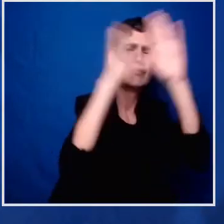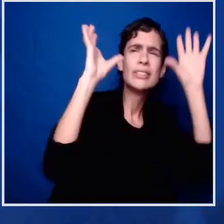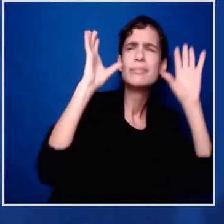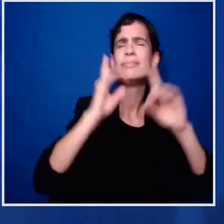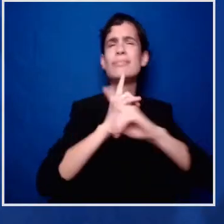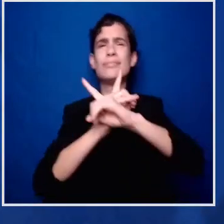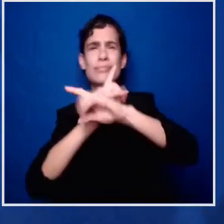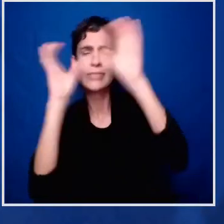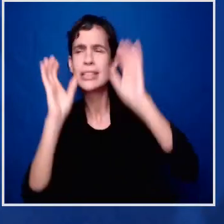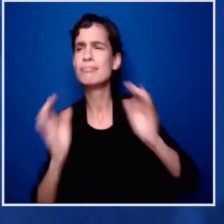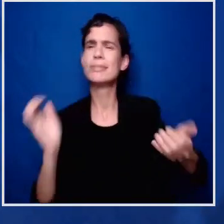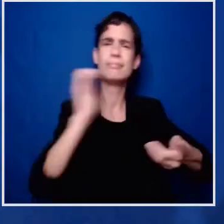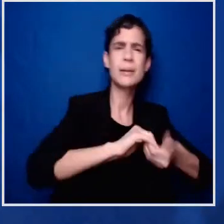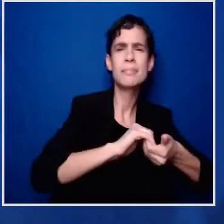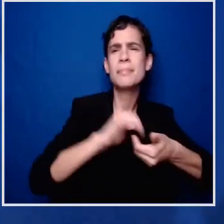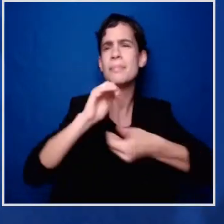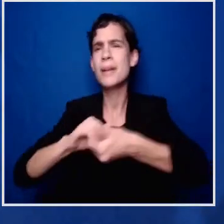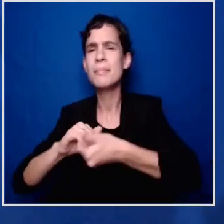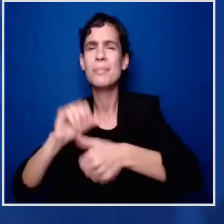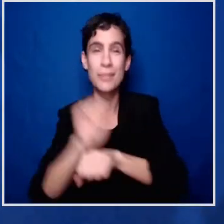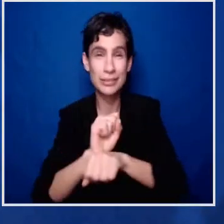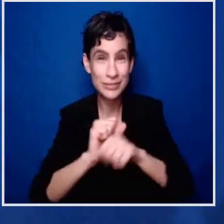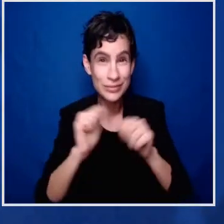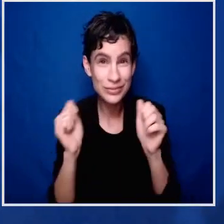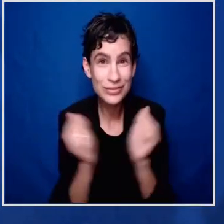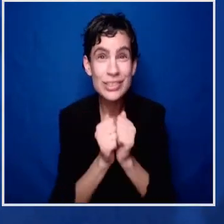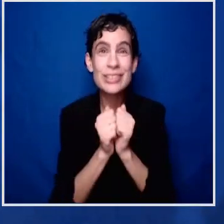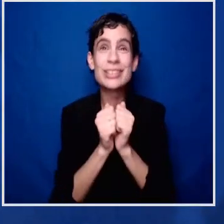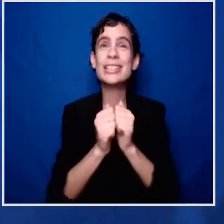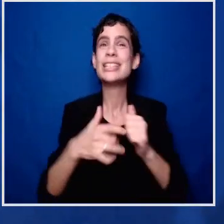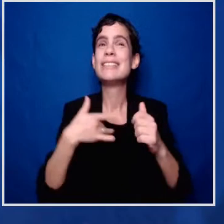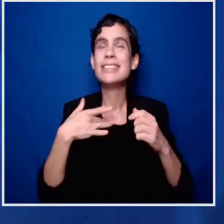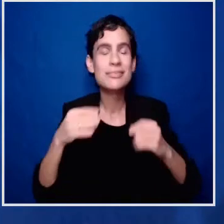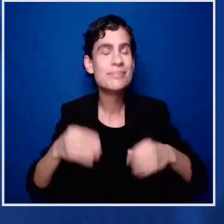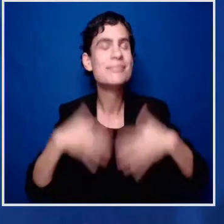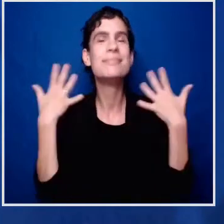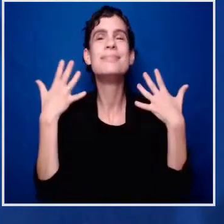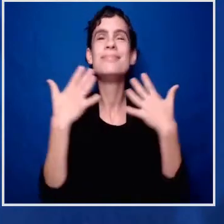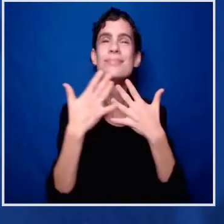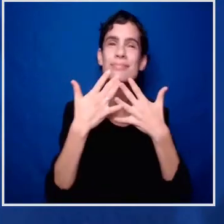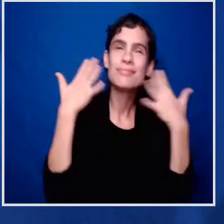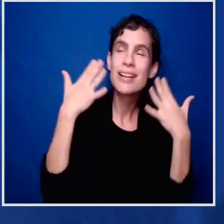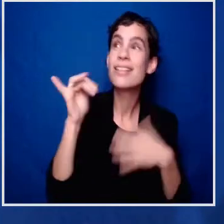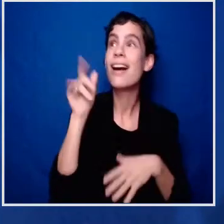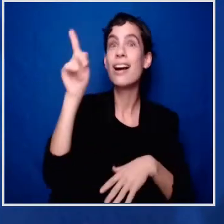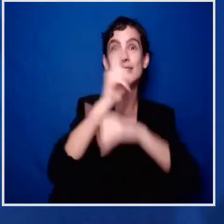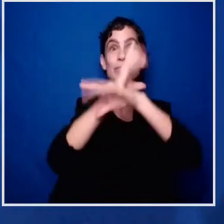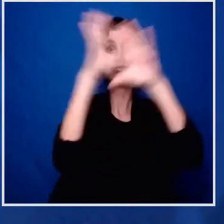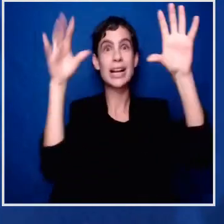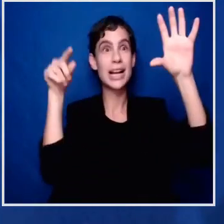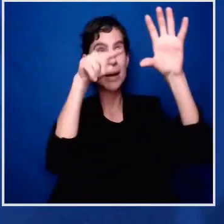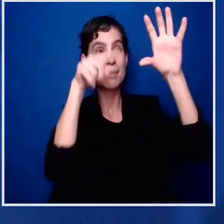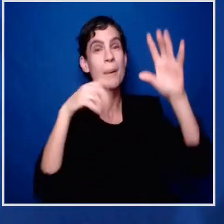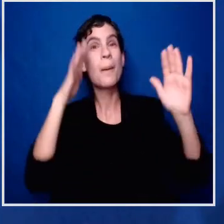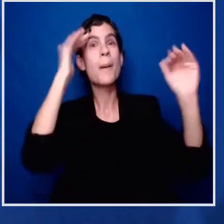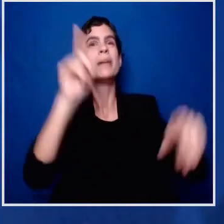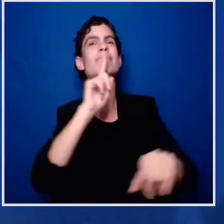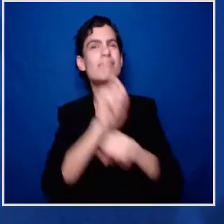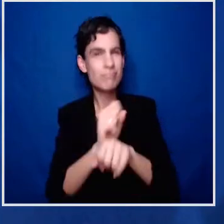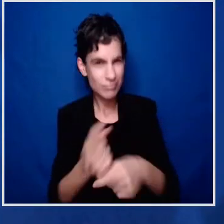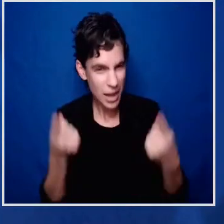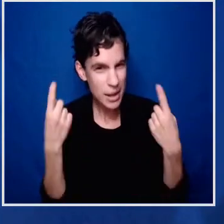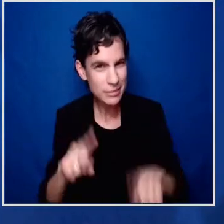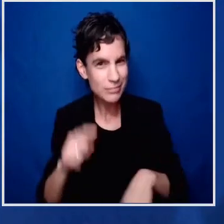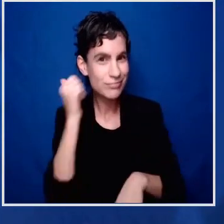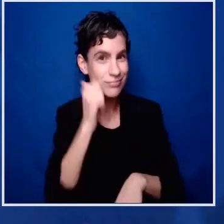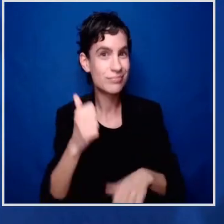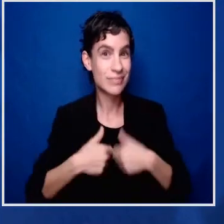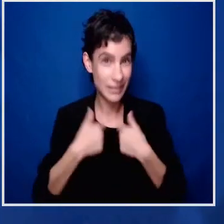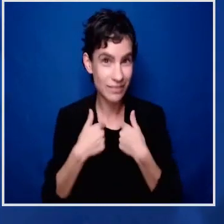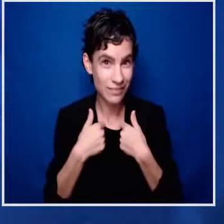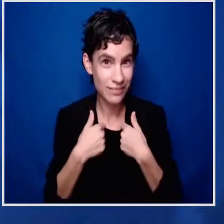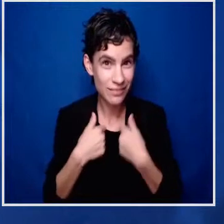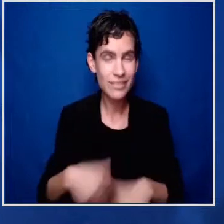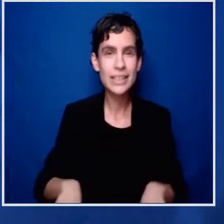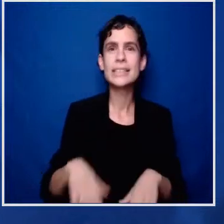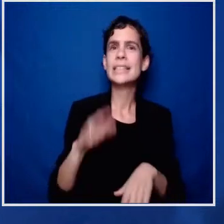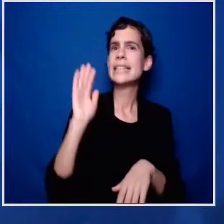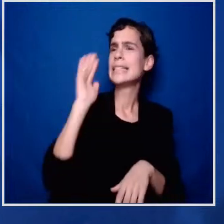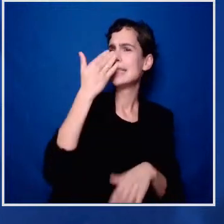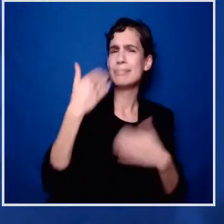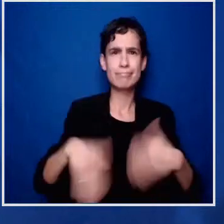COURAGE, COLLABORATION, AND